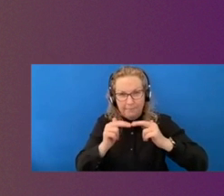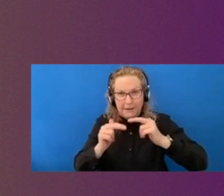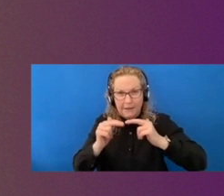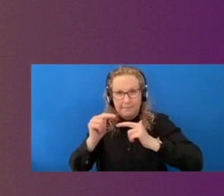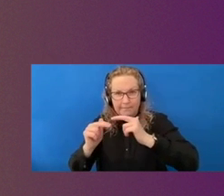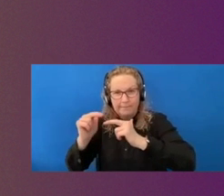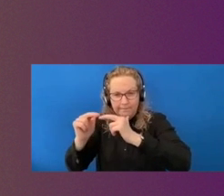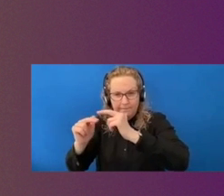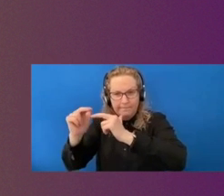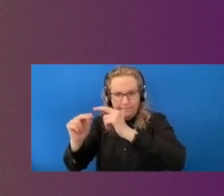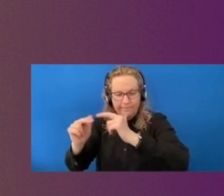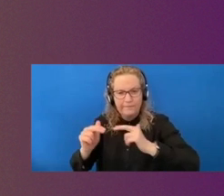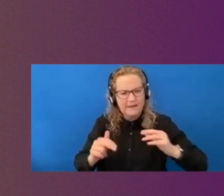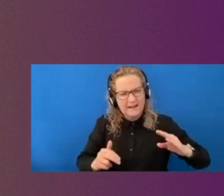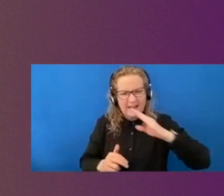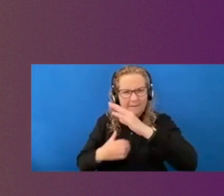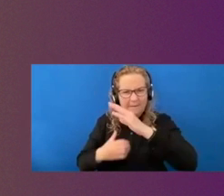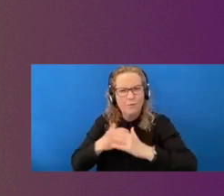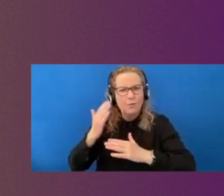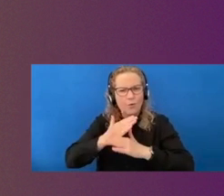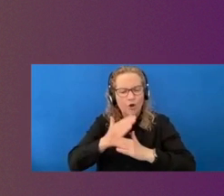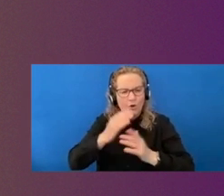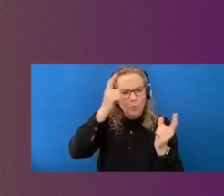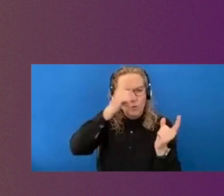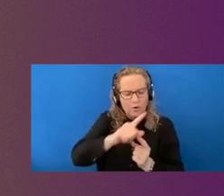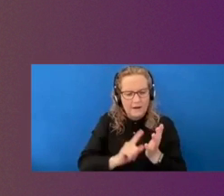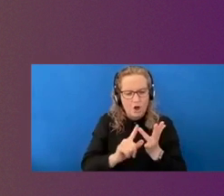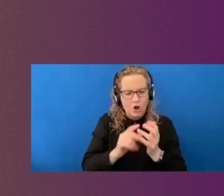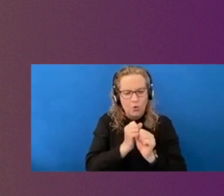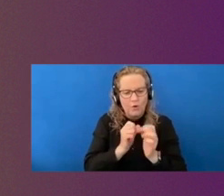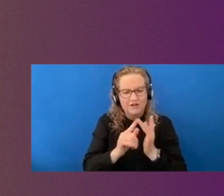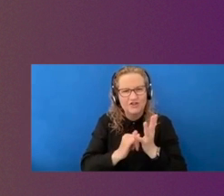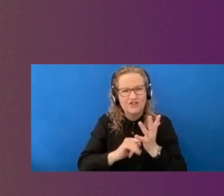all the logistics and things that had to come um with part of living with spinal cord injury but